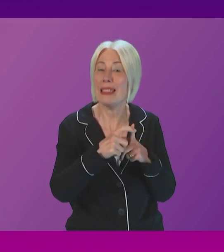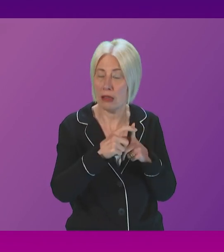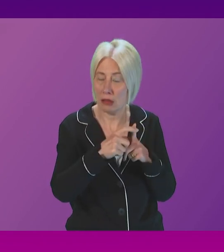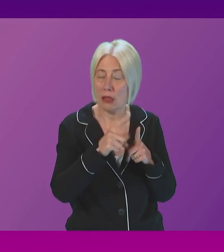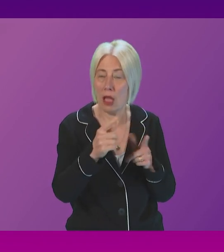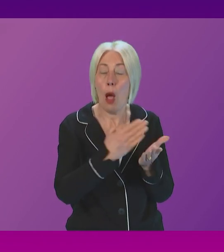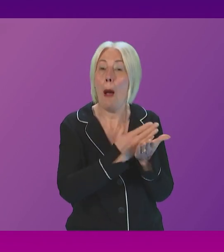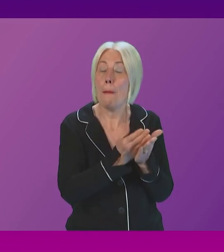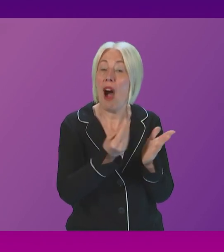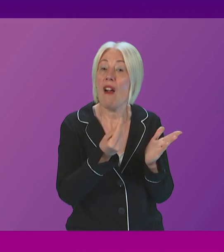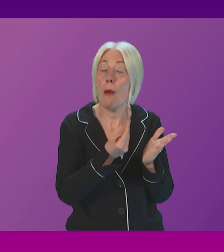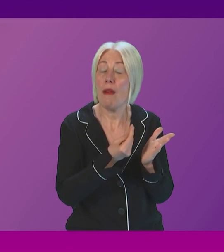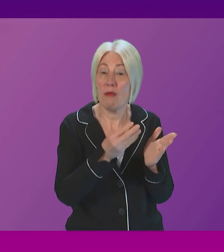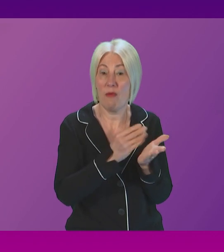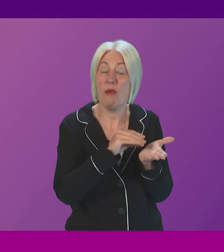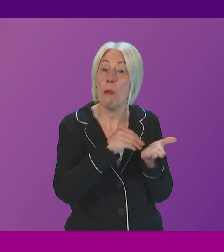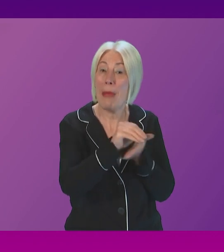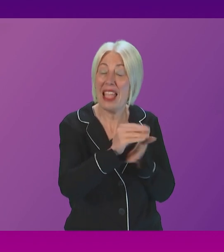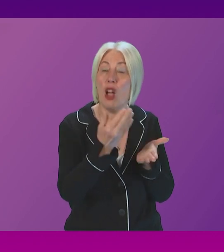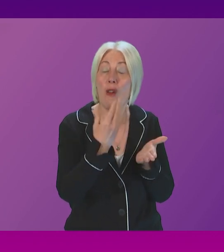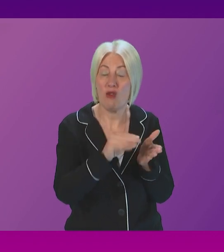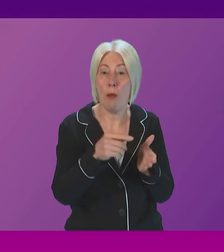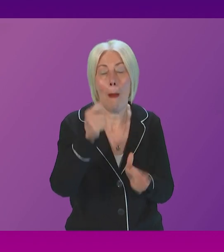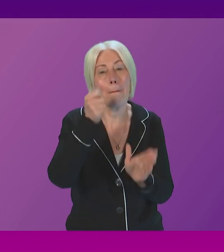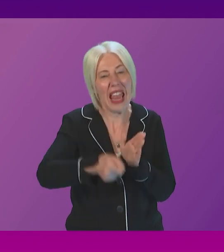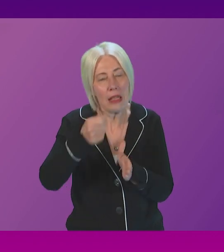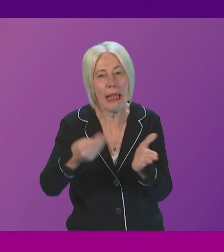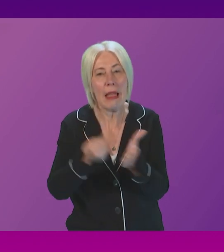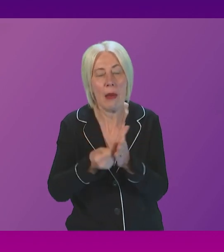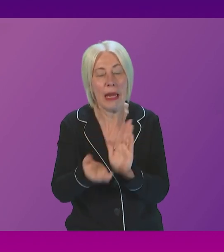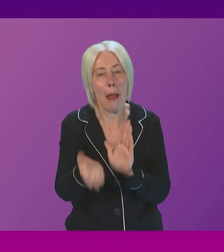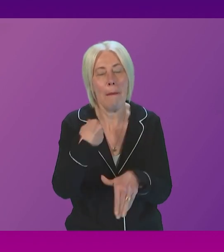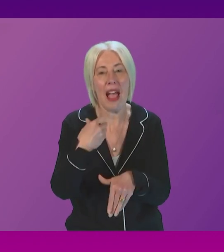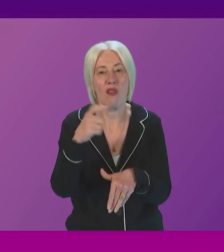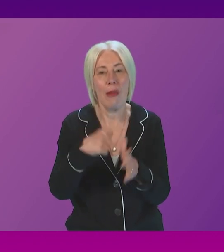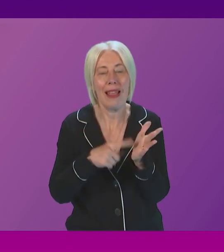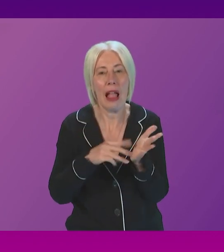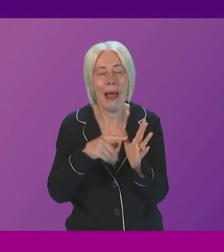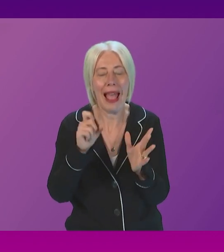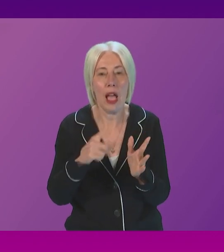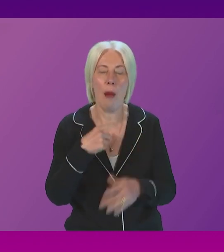I should say—by those performance deductions from CalMac of around £1 million to £3 million a year.